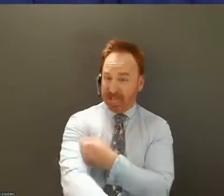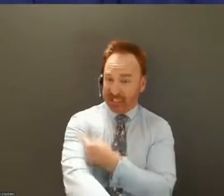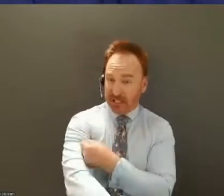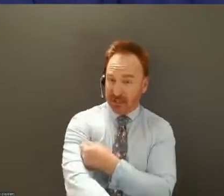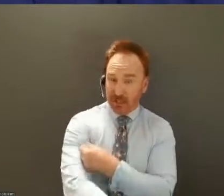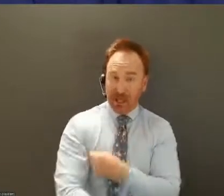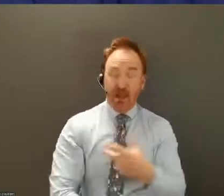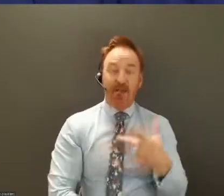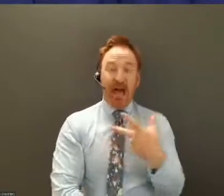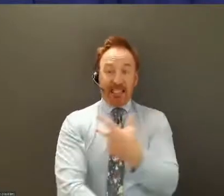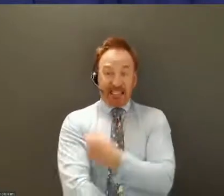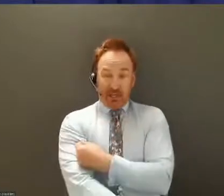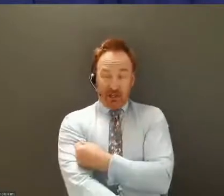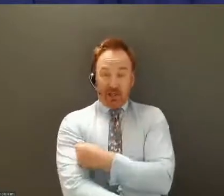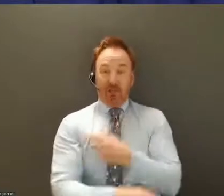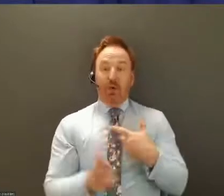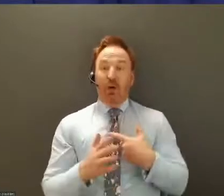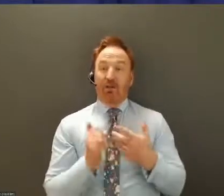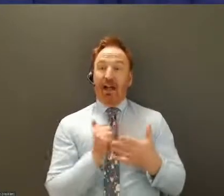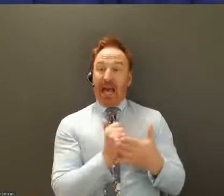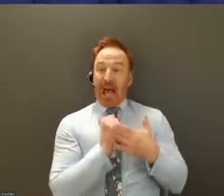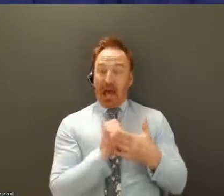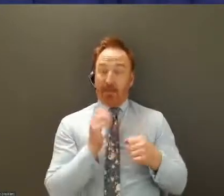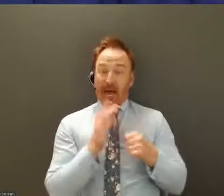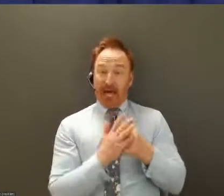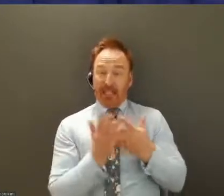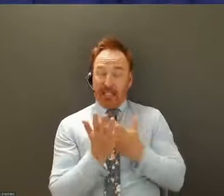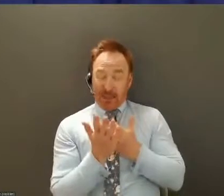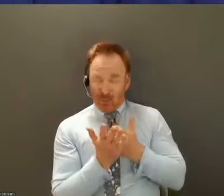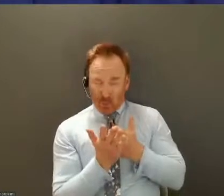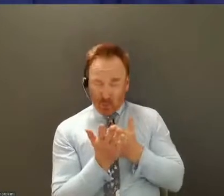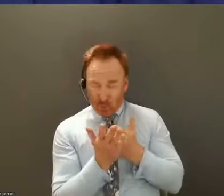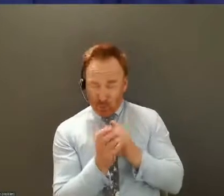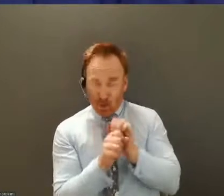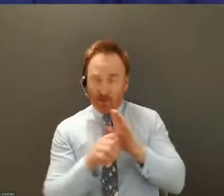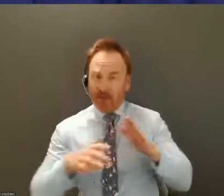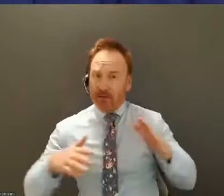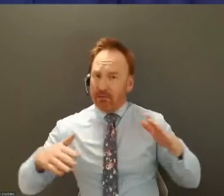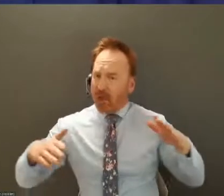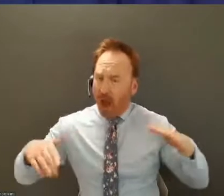Yukon's public health and safety act, we have seen transmission